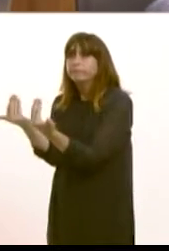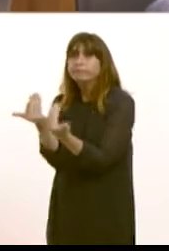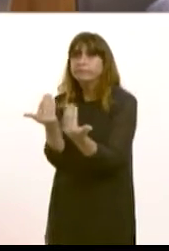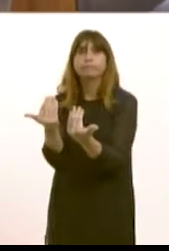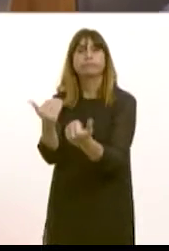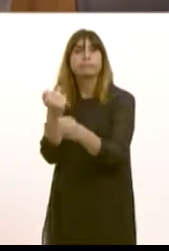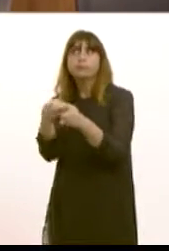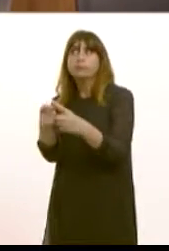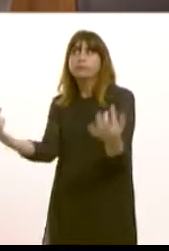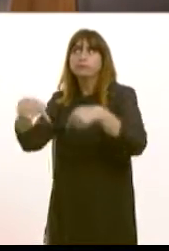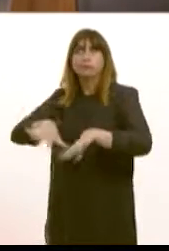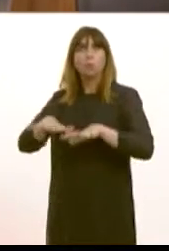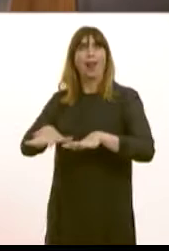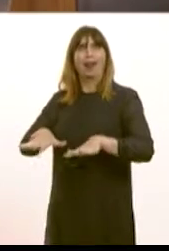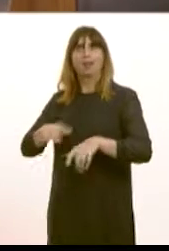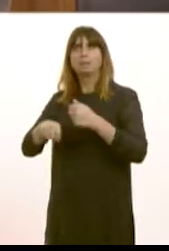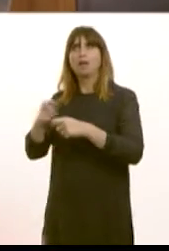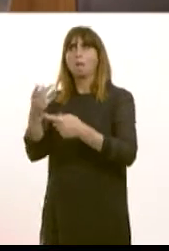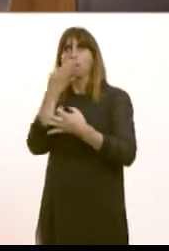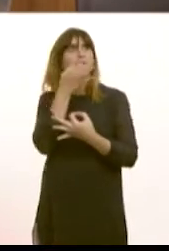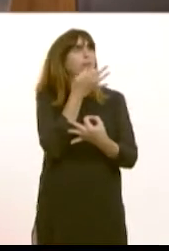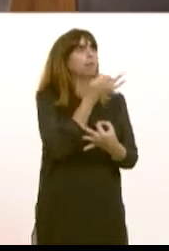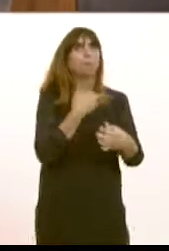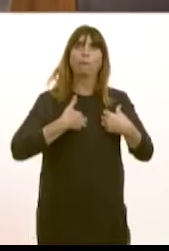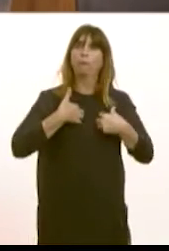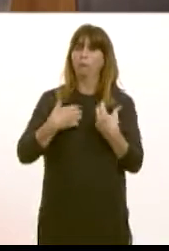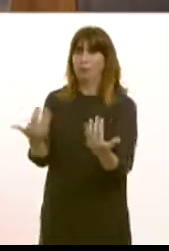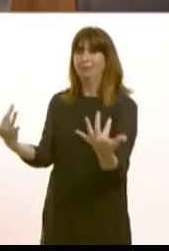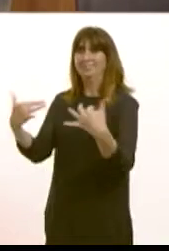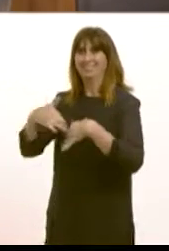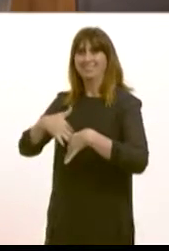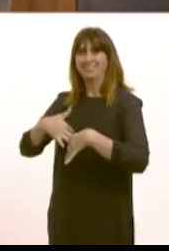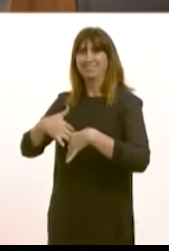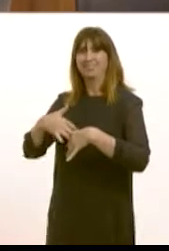And, of course, we expect the health boards to work with GPs, because, when problems are